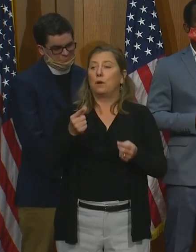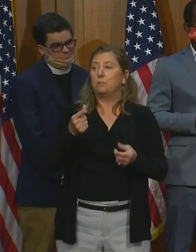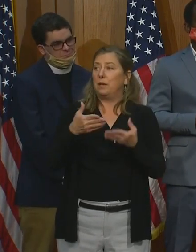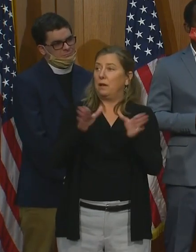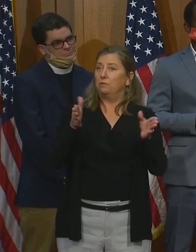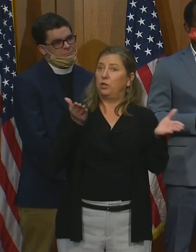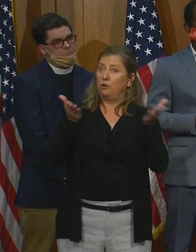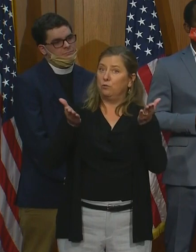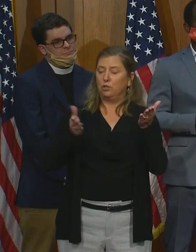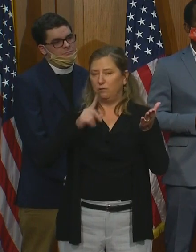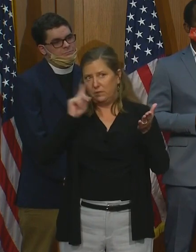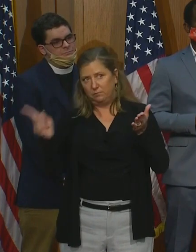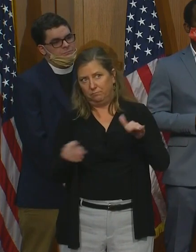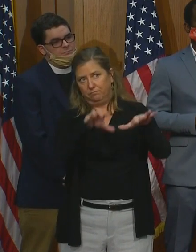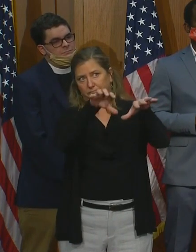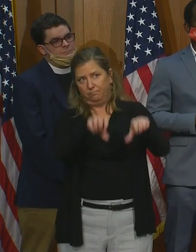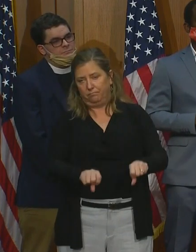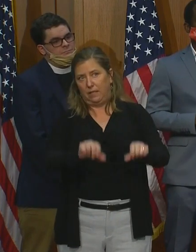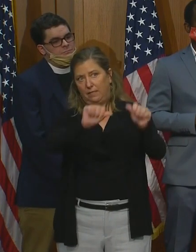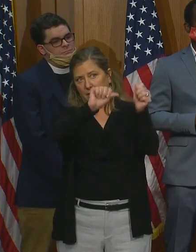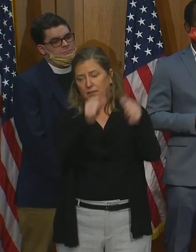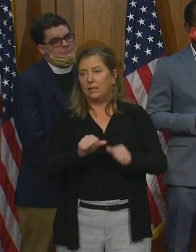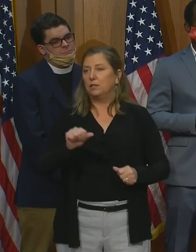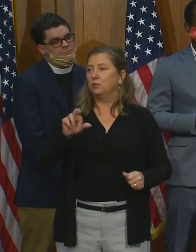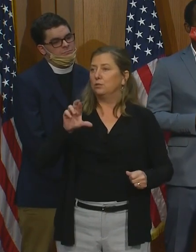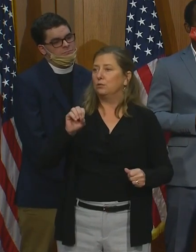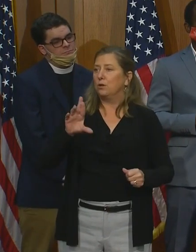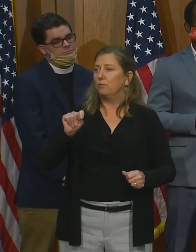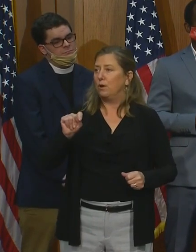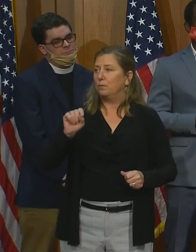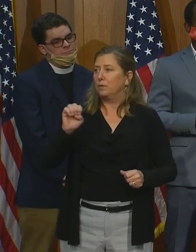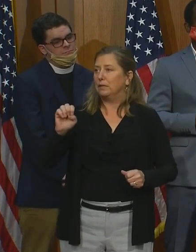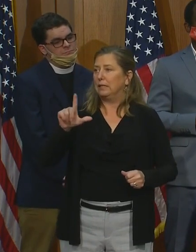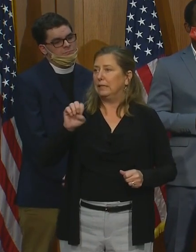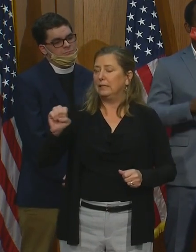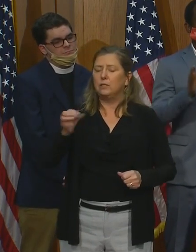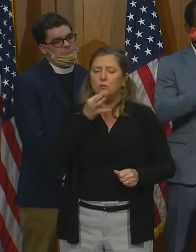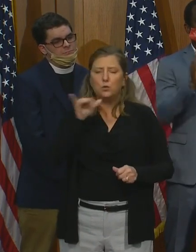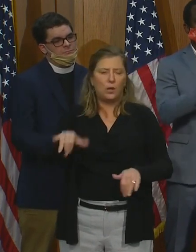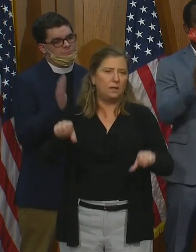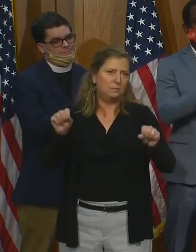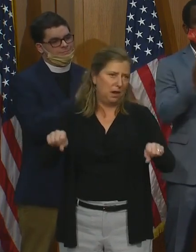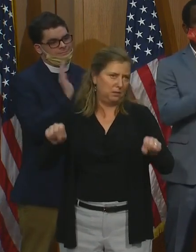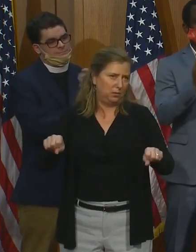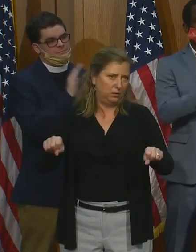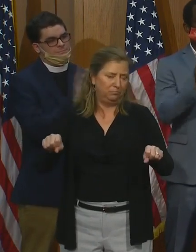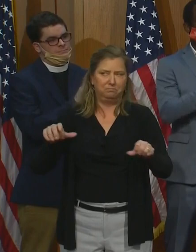SO I AM DIRECTING THE DEPARTMENT OF GENERAL SERVICES